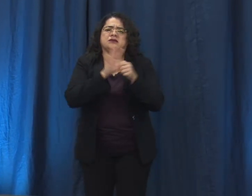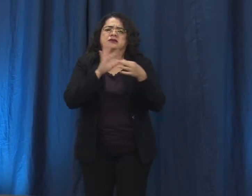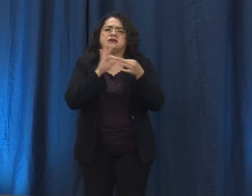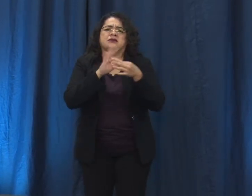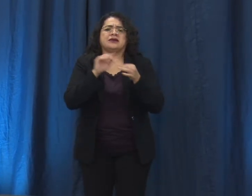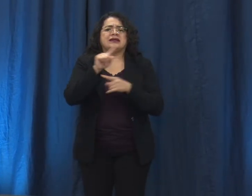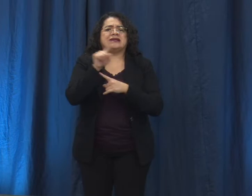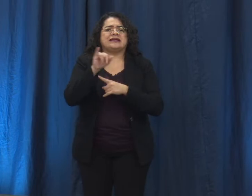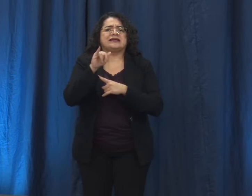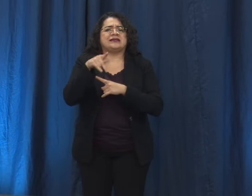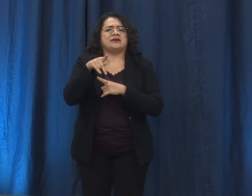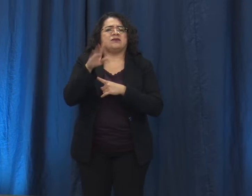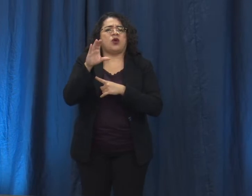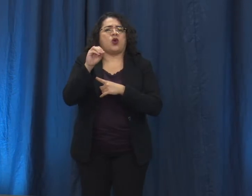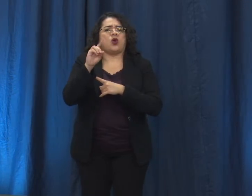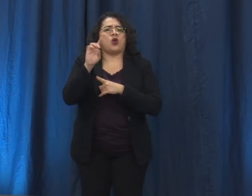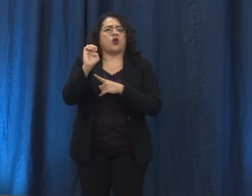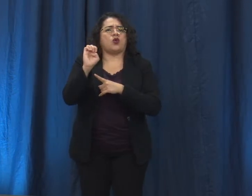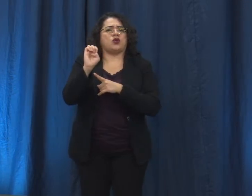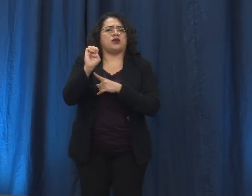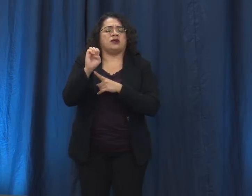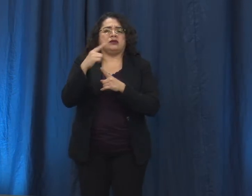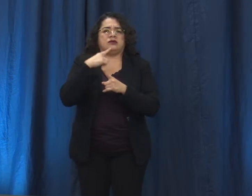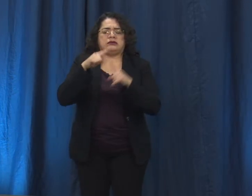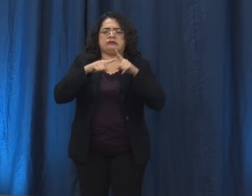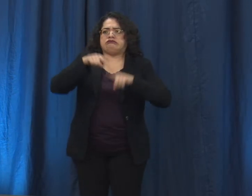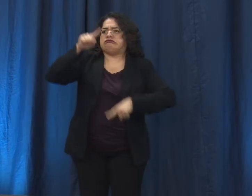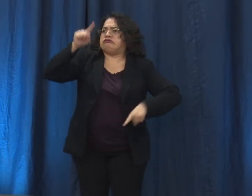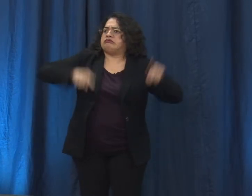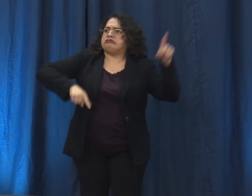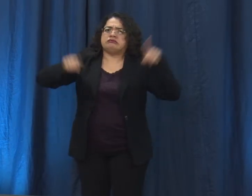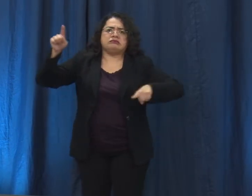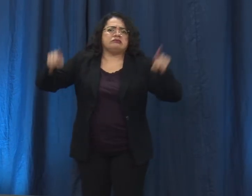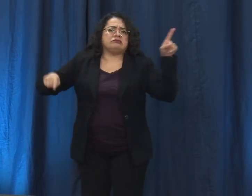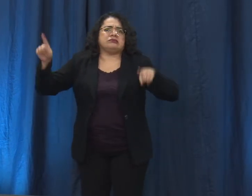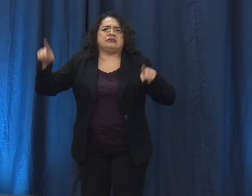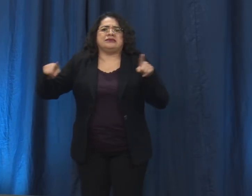considering the huge variation in density in different zip codes; Is the